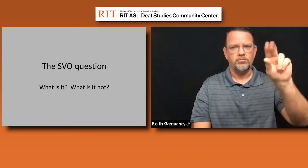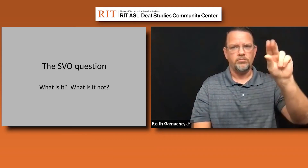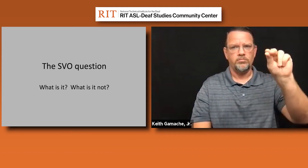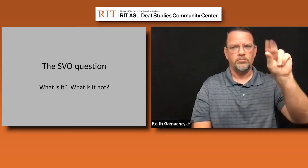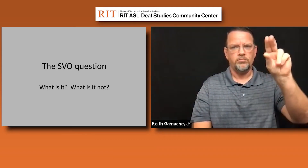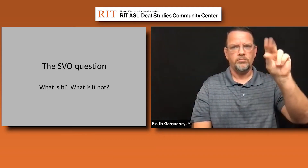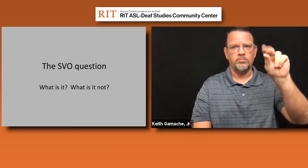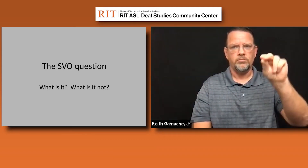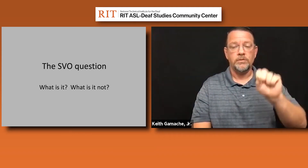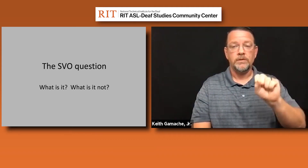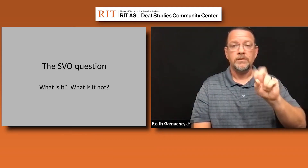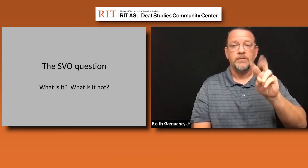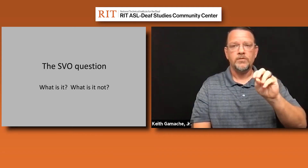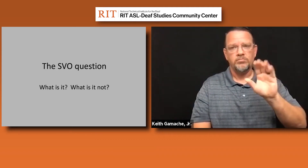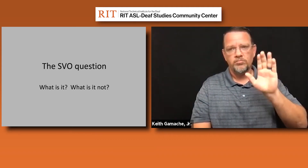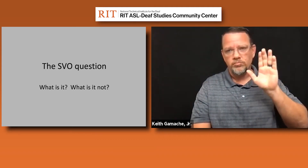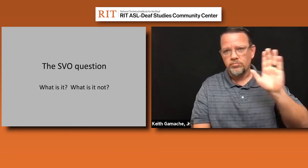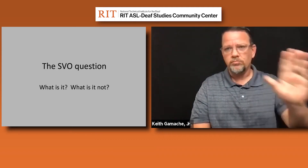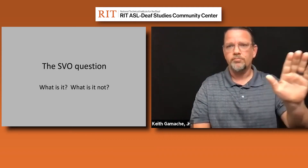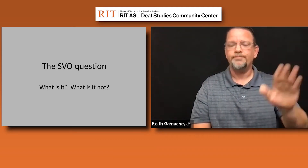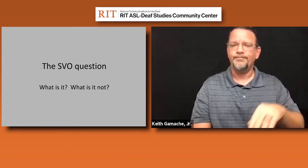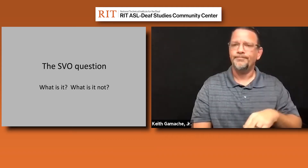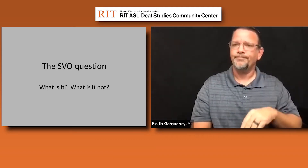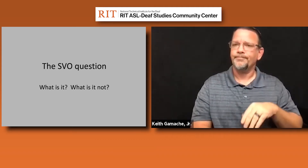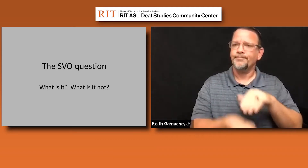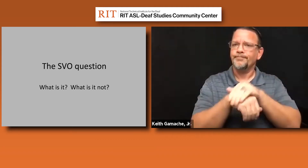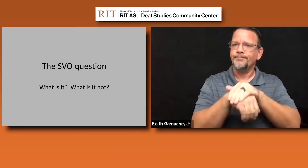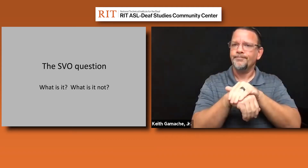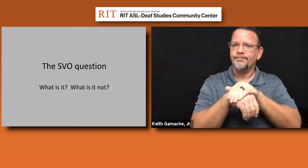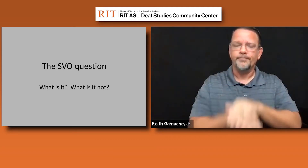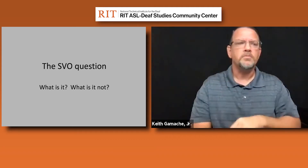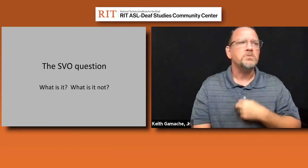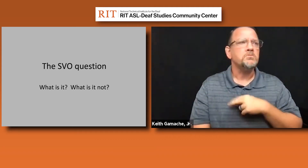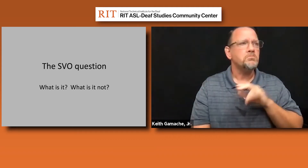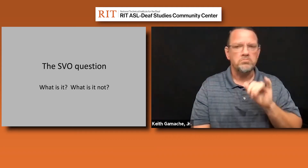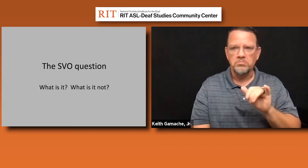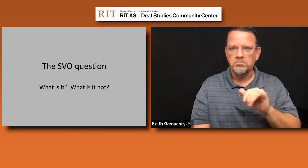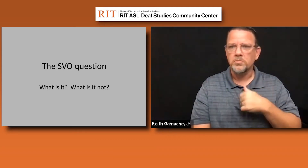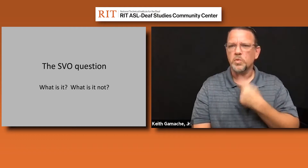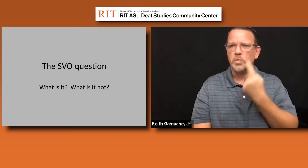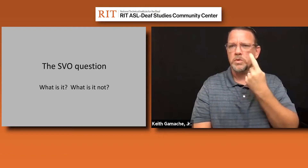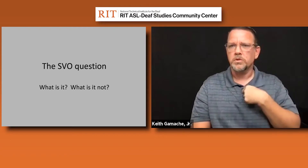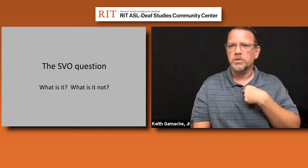Many times, you hear the answer no, that it belongs to English, and I challenge that,